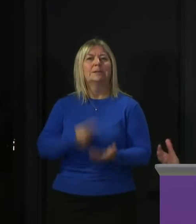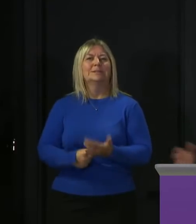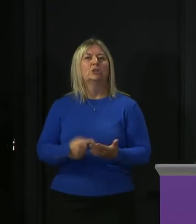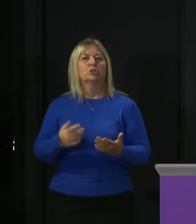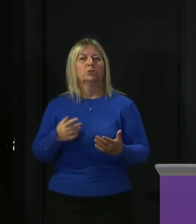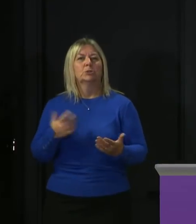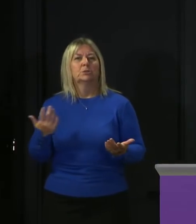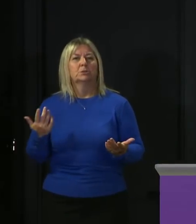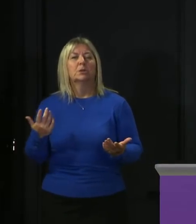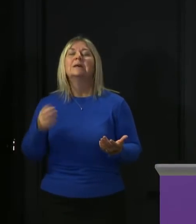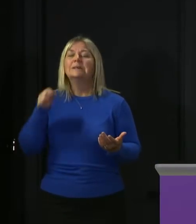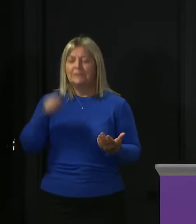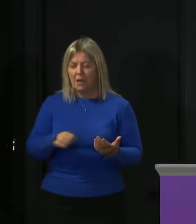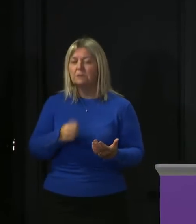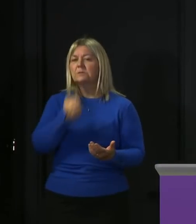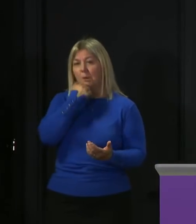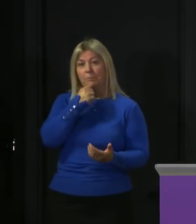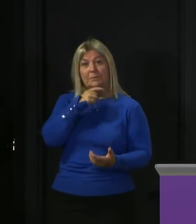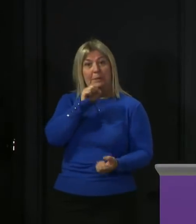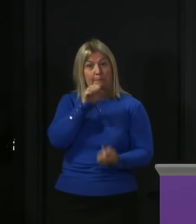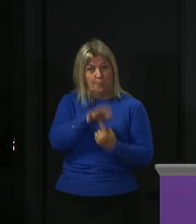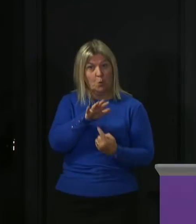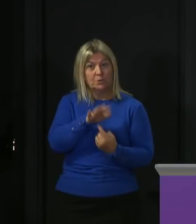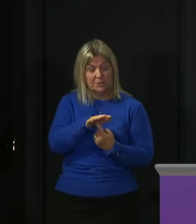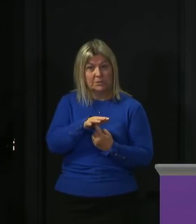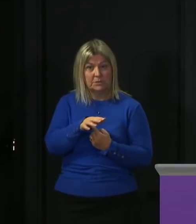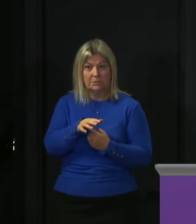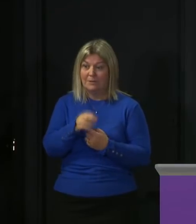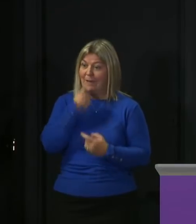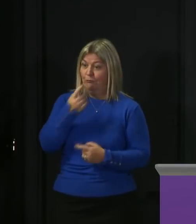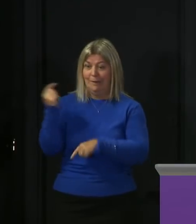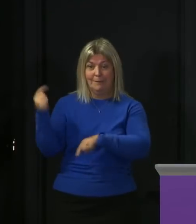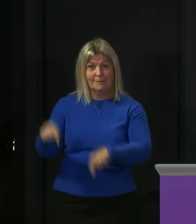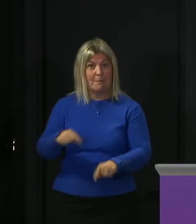report them every day so clearly we think they're important, but they do not tell you everything you